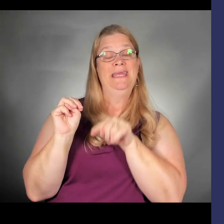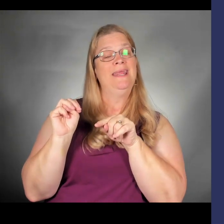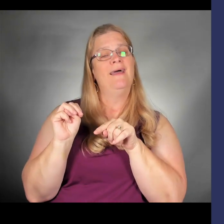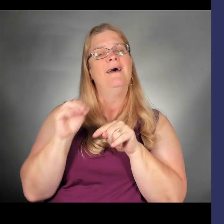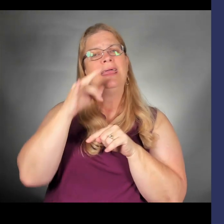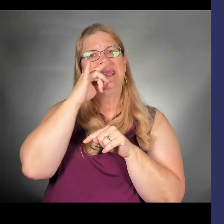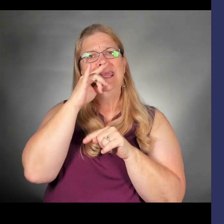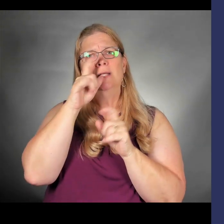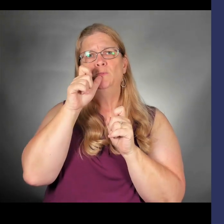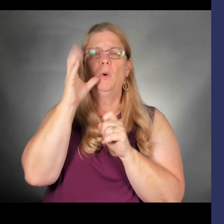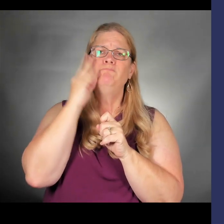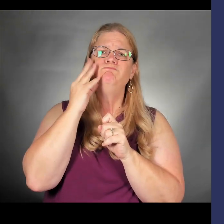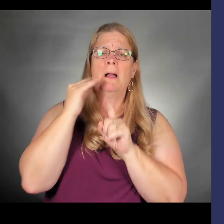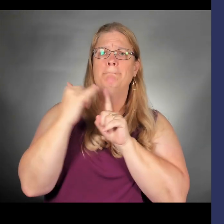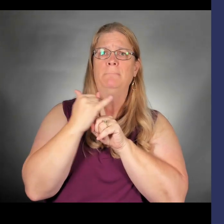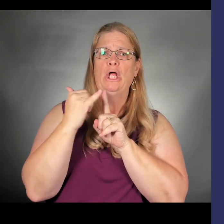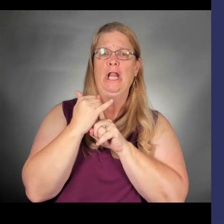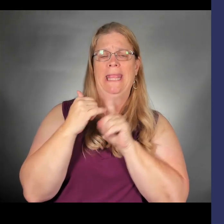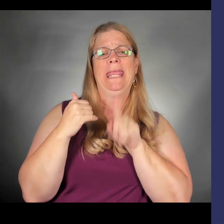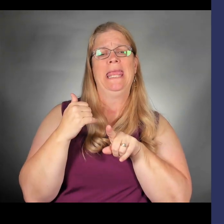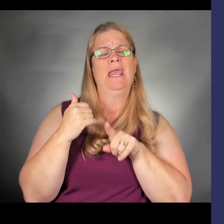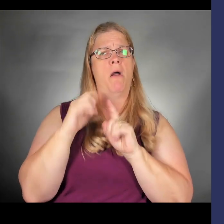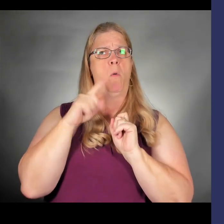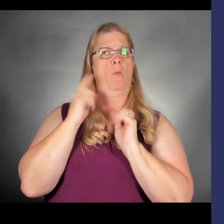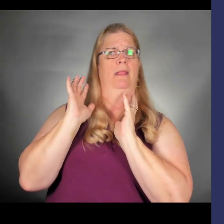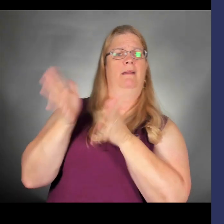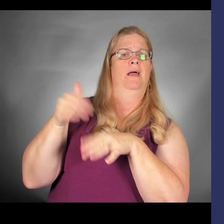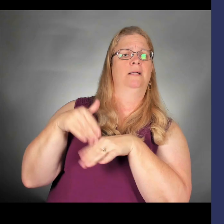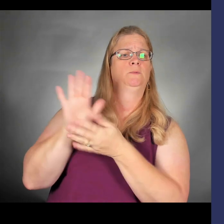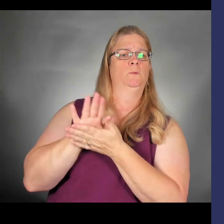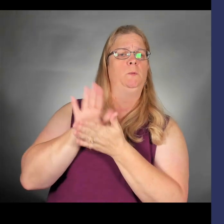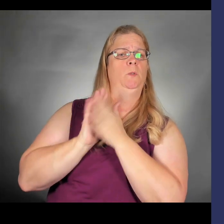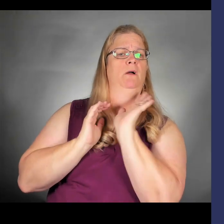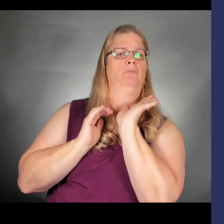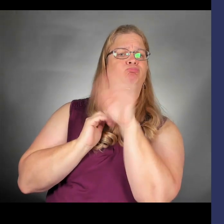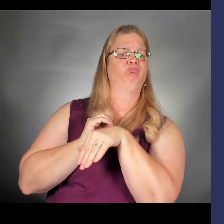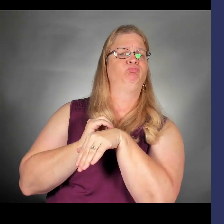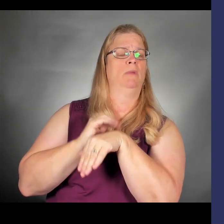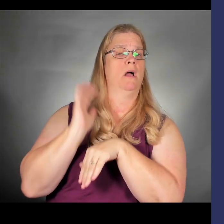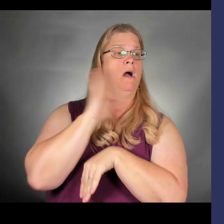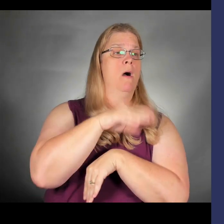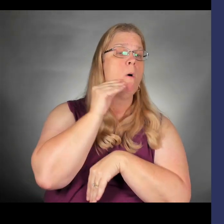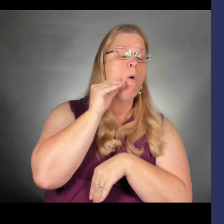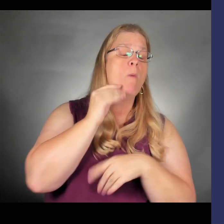Prior to social media's existence, students may have experienced bullying perhaps only during school hours.